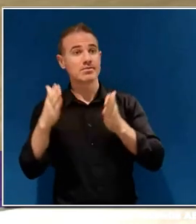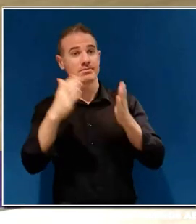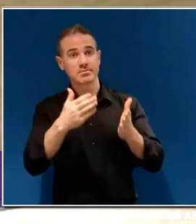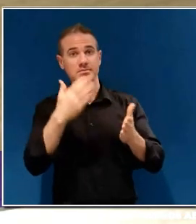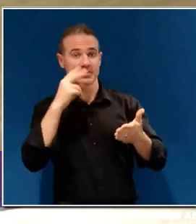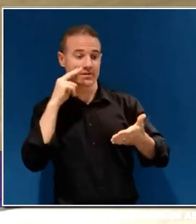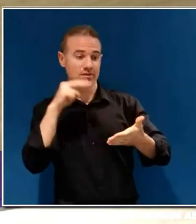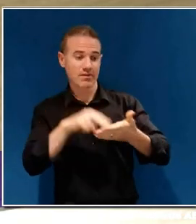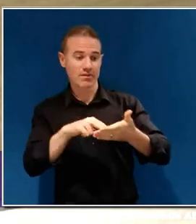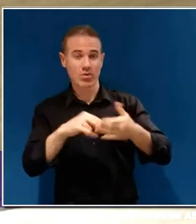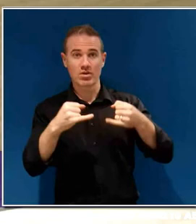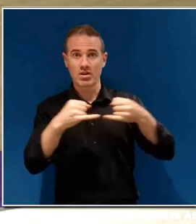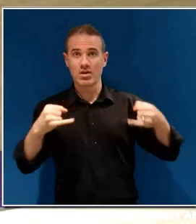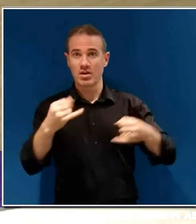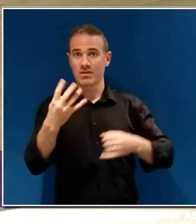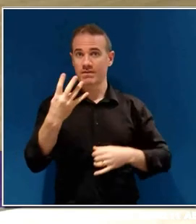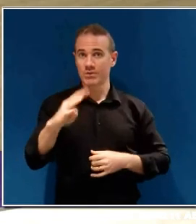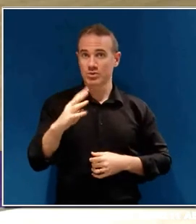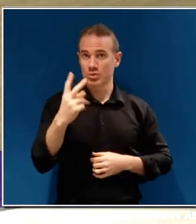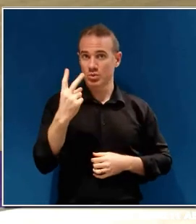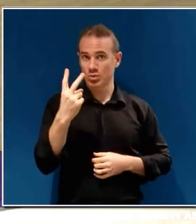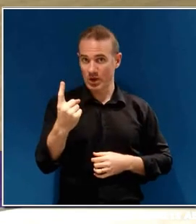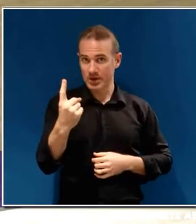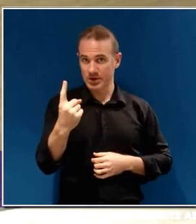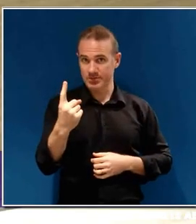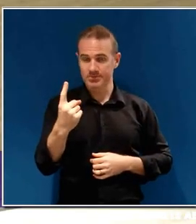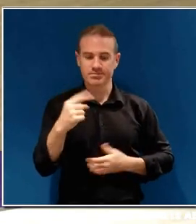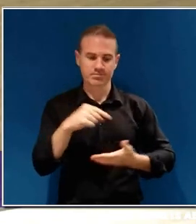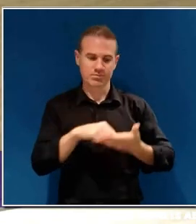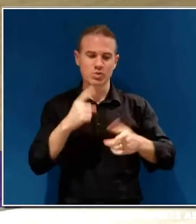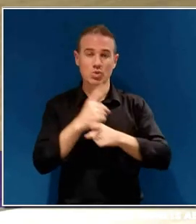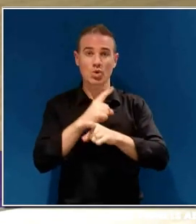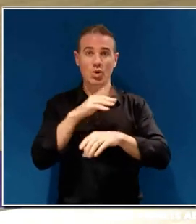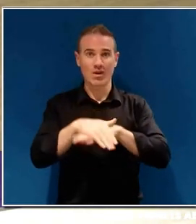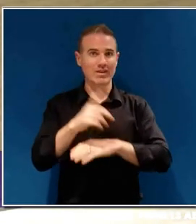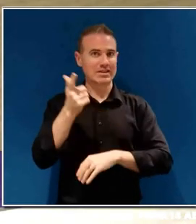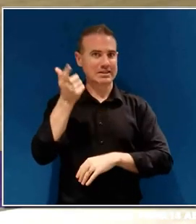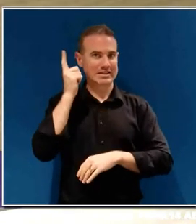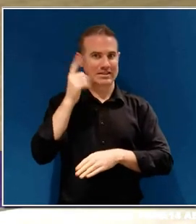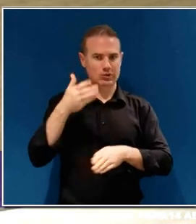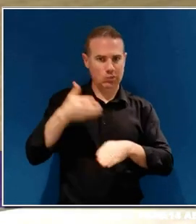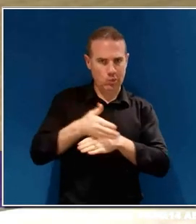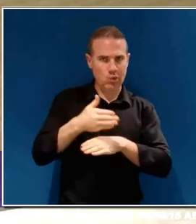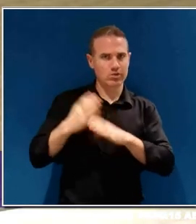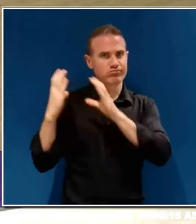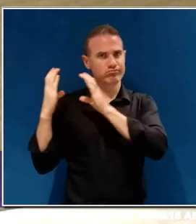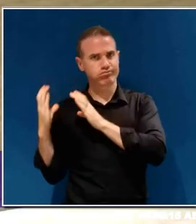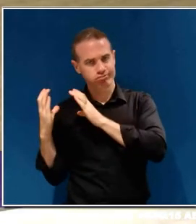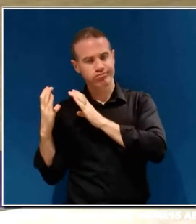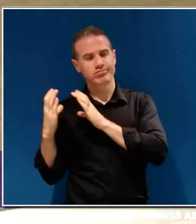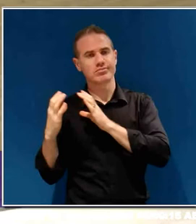Now, at paragraph 149 of your statement you list a number of underlying